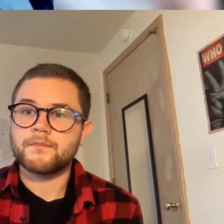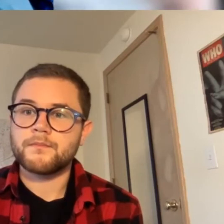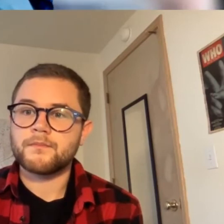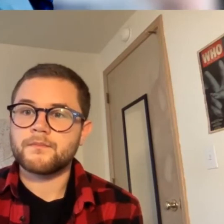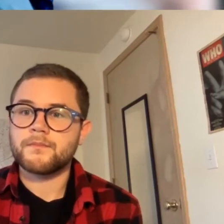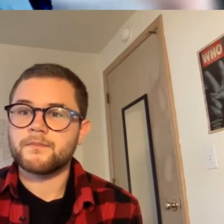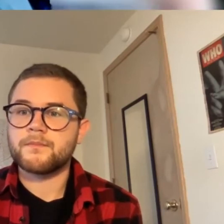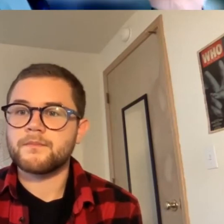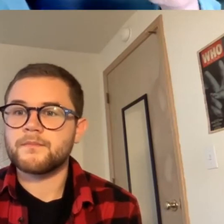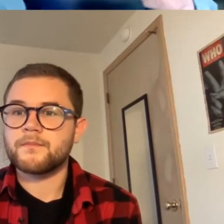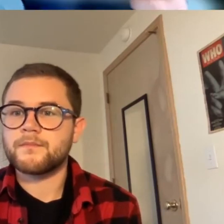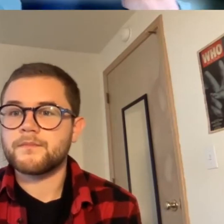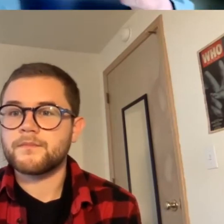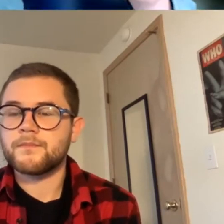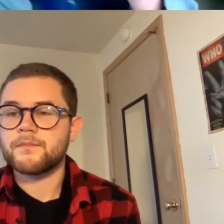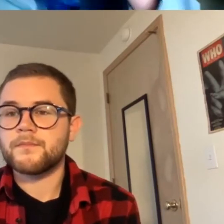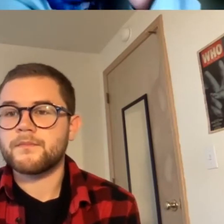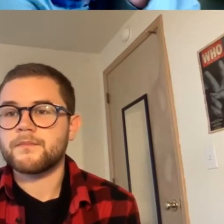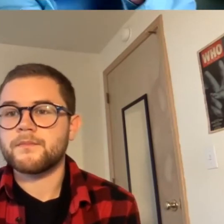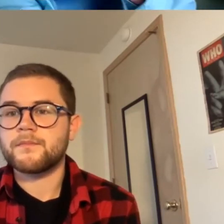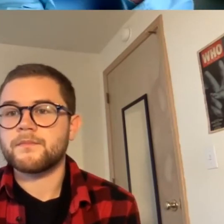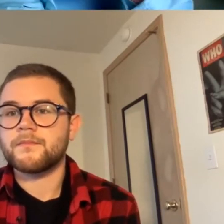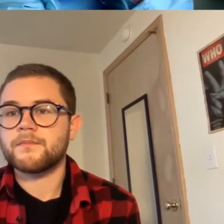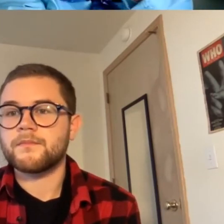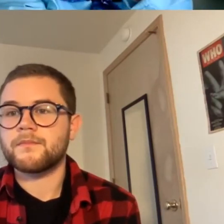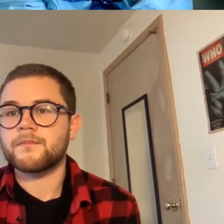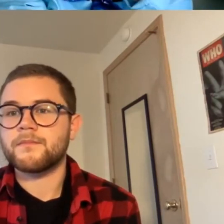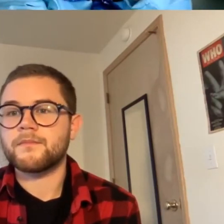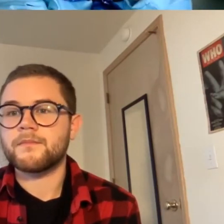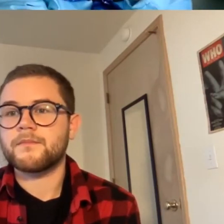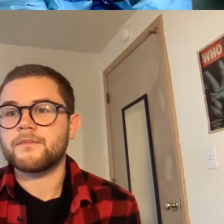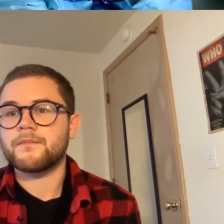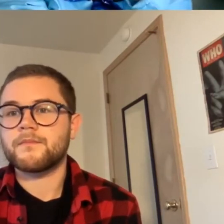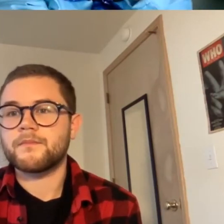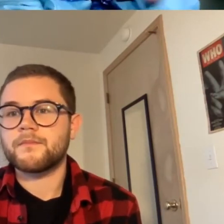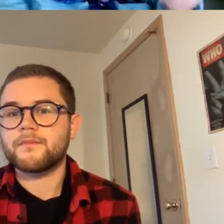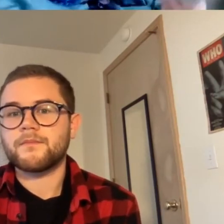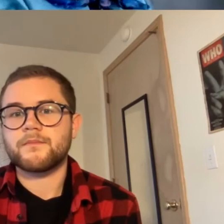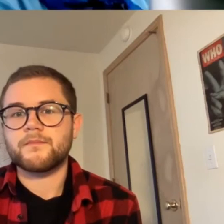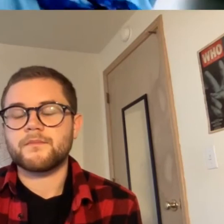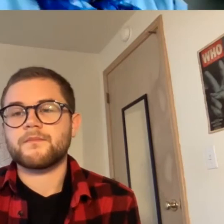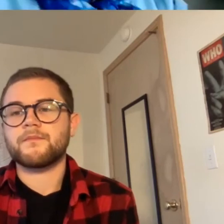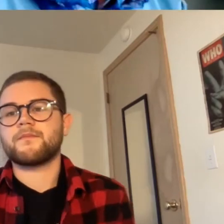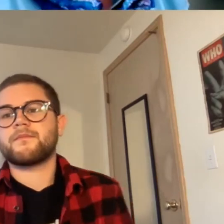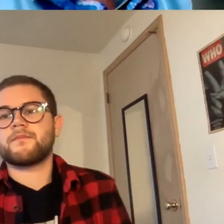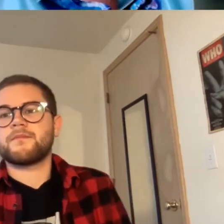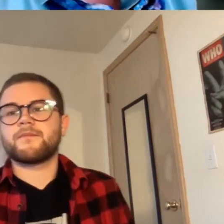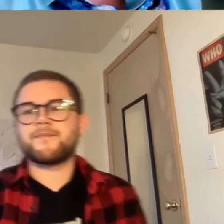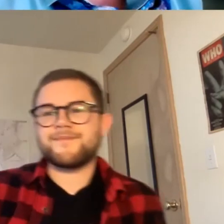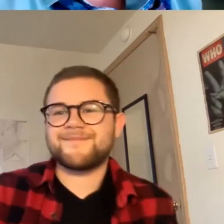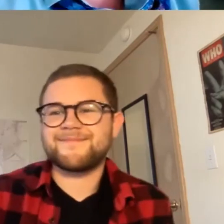to your face a little bit 'cause you're, oh it's not gonna show. It doesn't, it doesn't like you. - Okay.